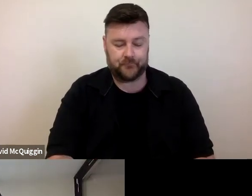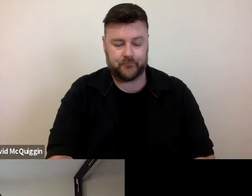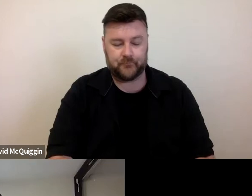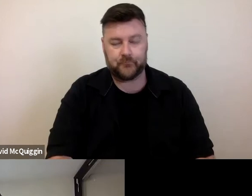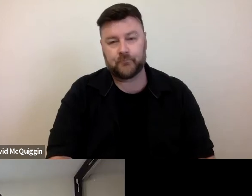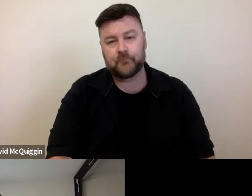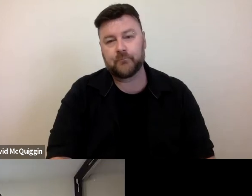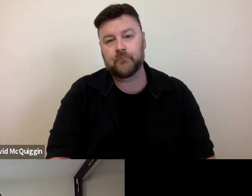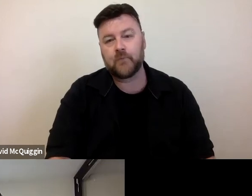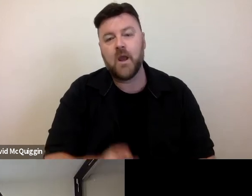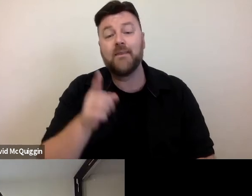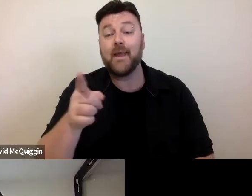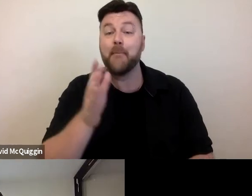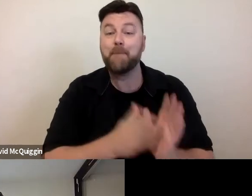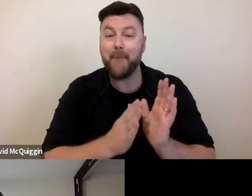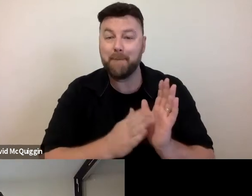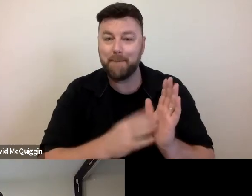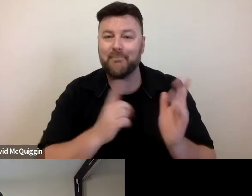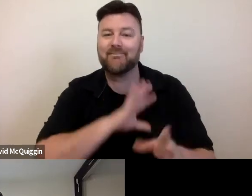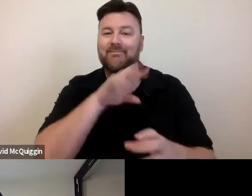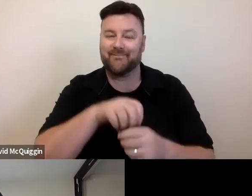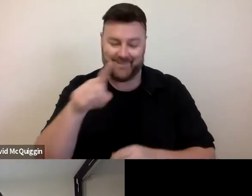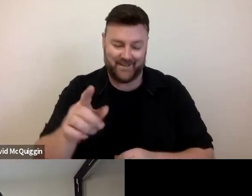So it is quite a substantial - you know, for people